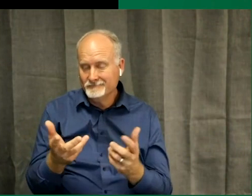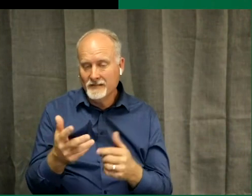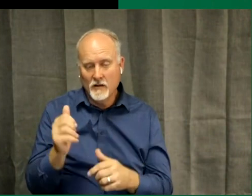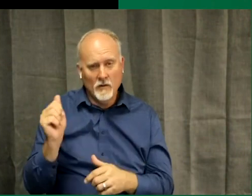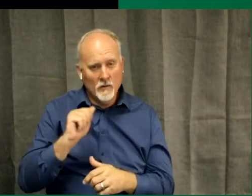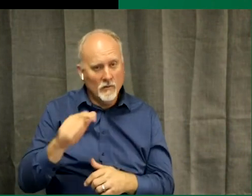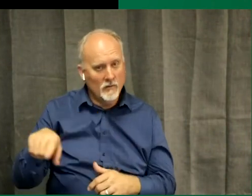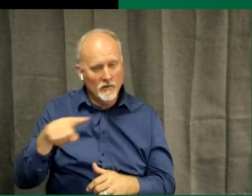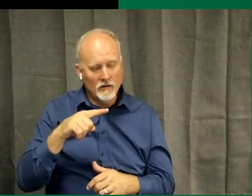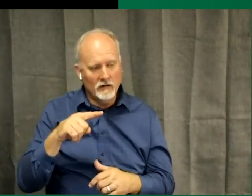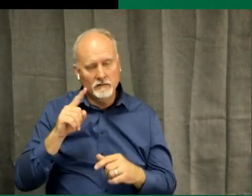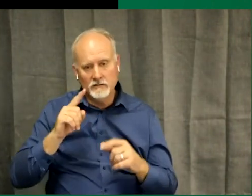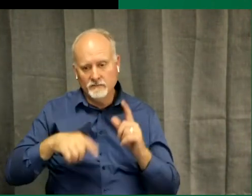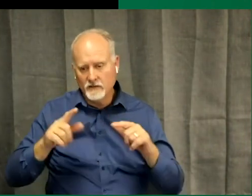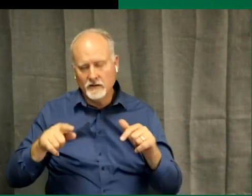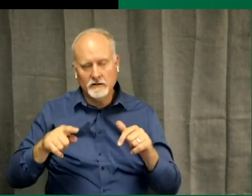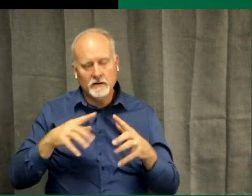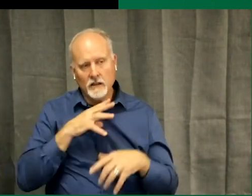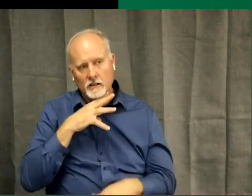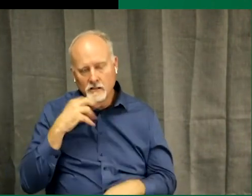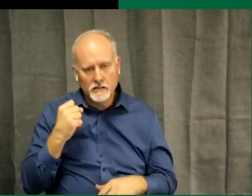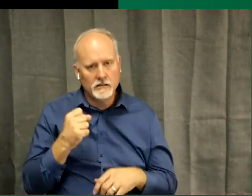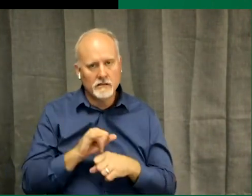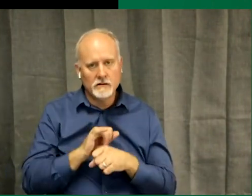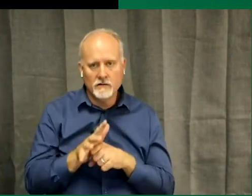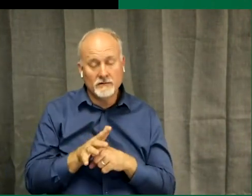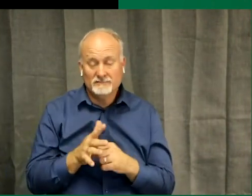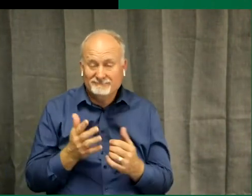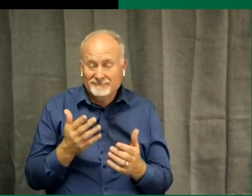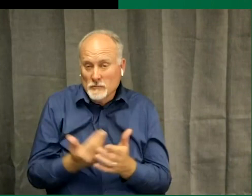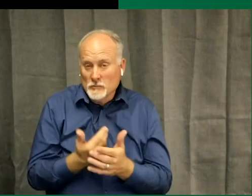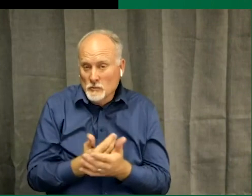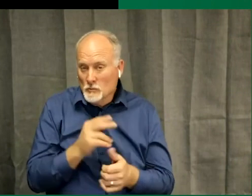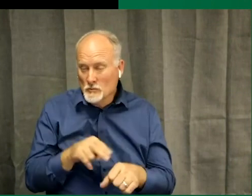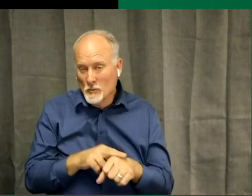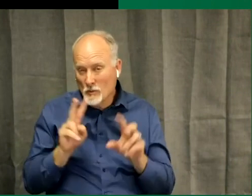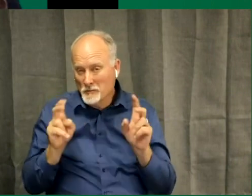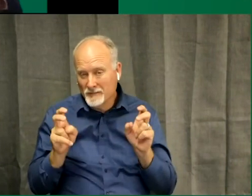uh varying degrees of coveted fatigue this is kind of our new normal and so while i do thank you for